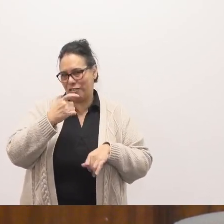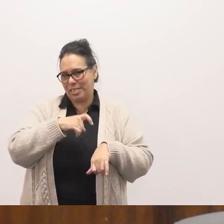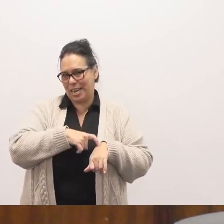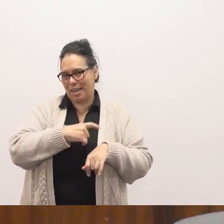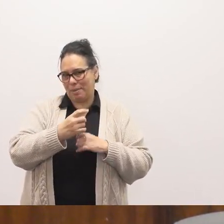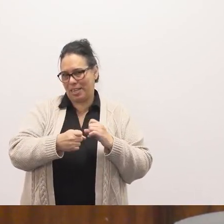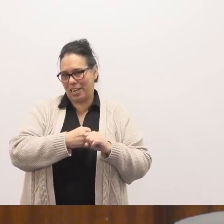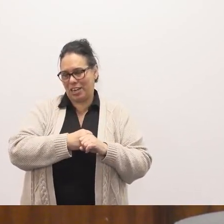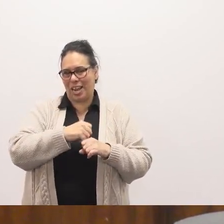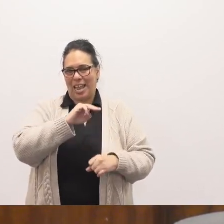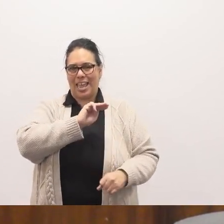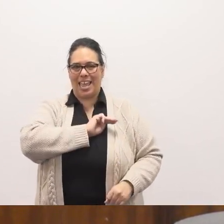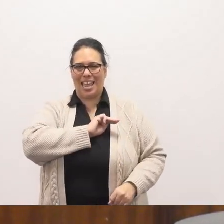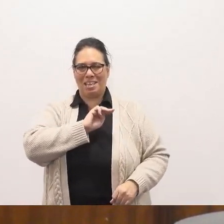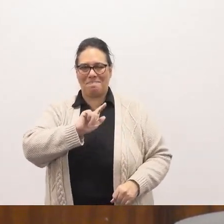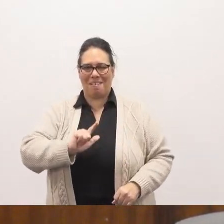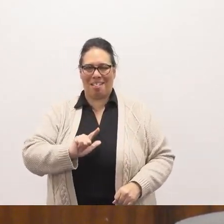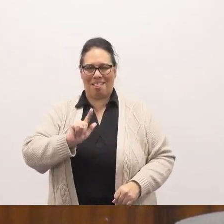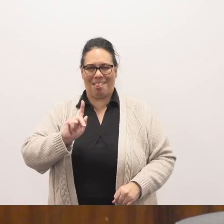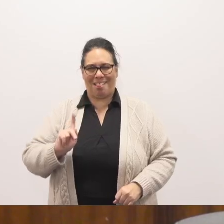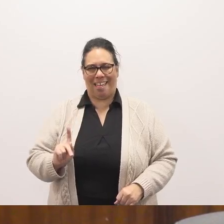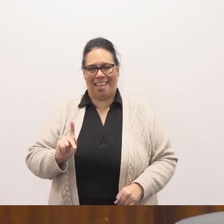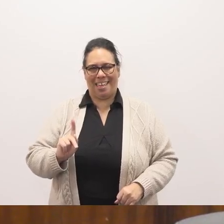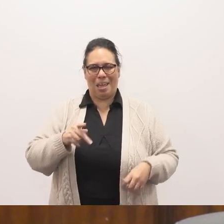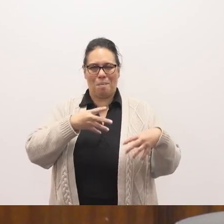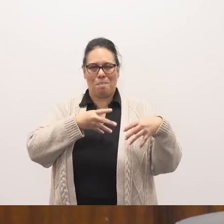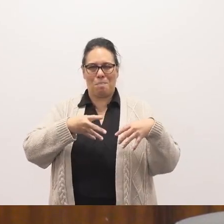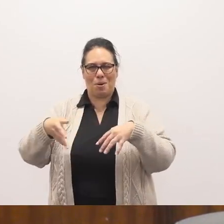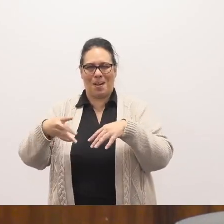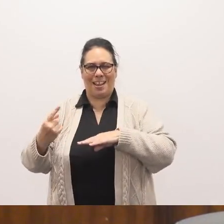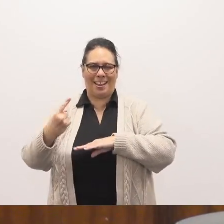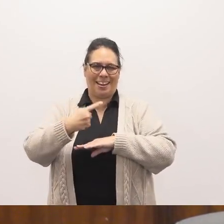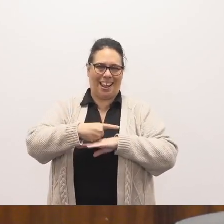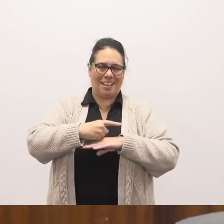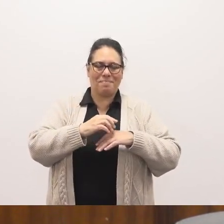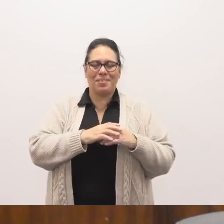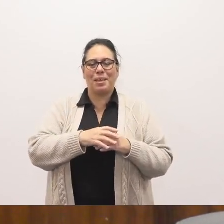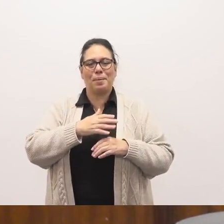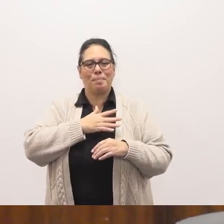MLK Day or MLK Parade. I've shared a couple of times that my dad,